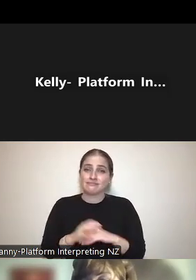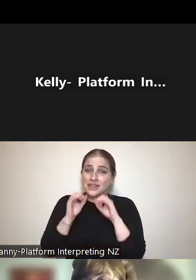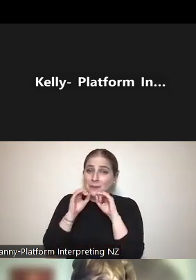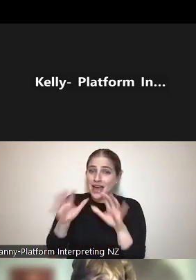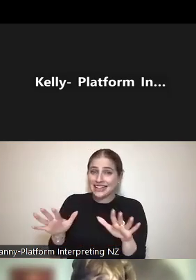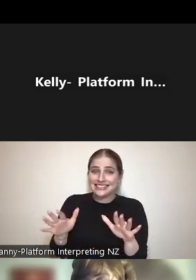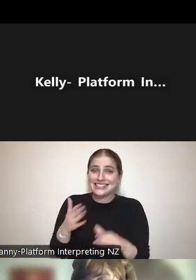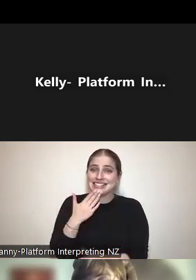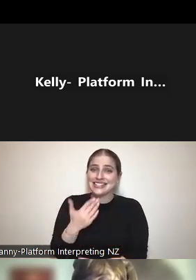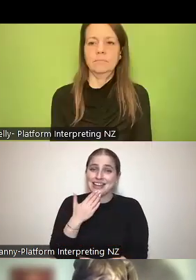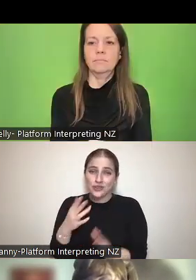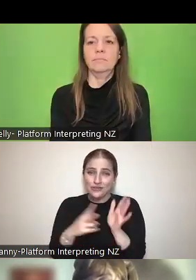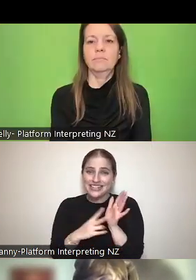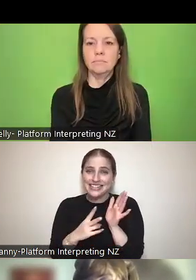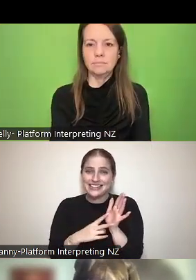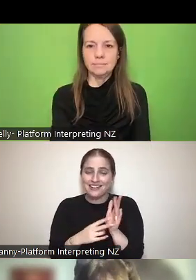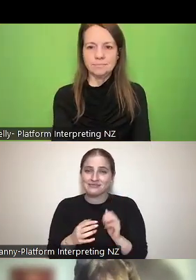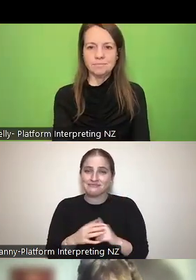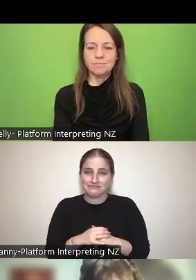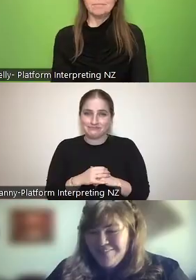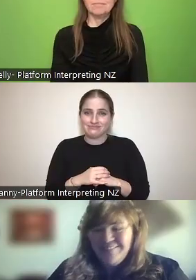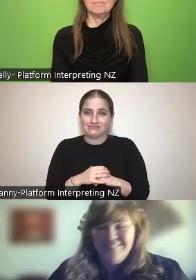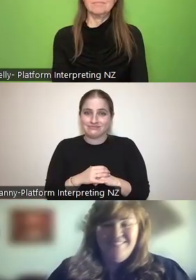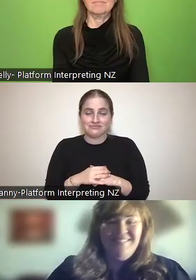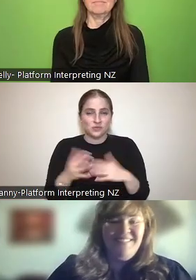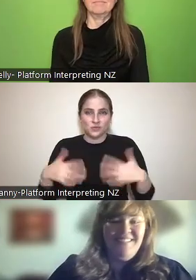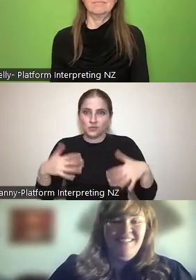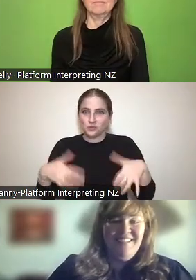Thanks so much, Vanessa! That's all really, really good information,